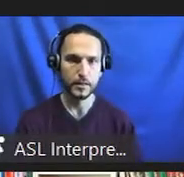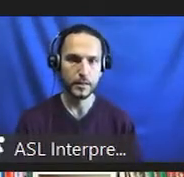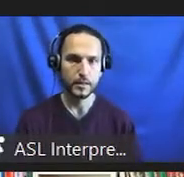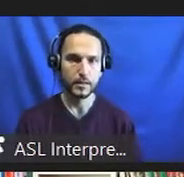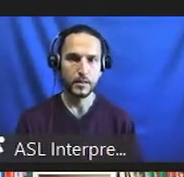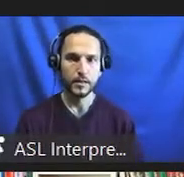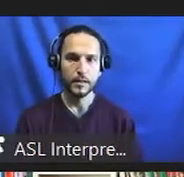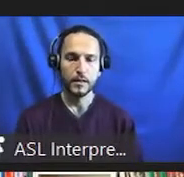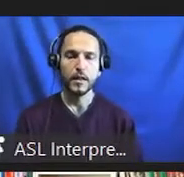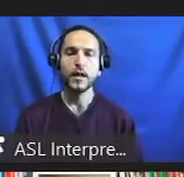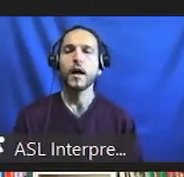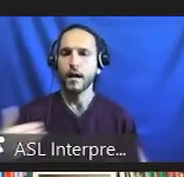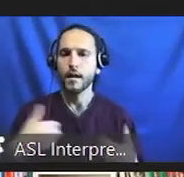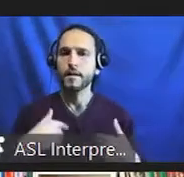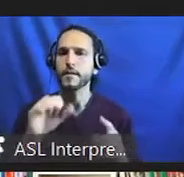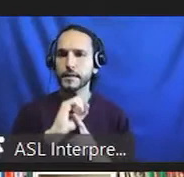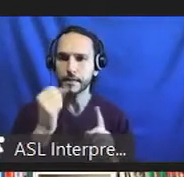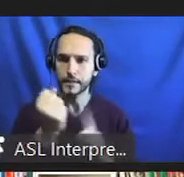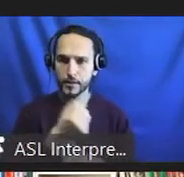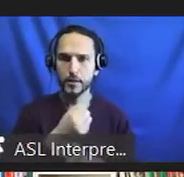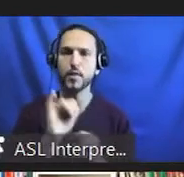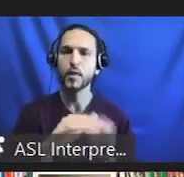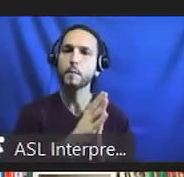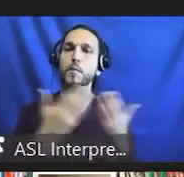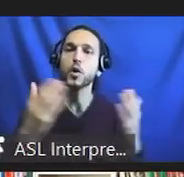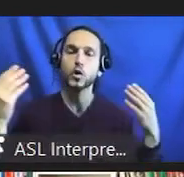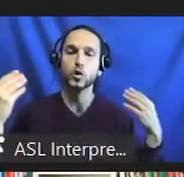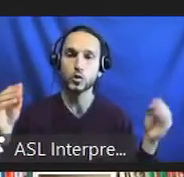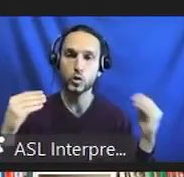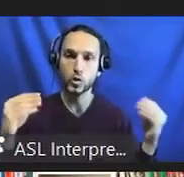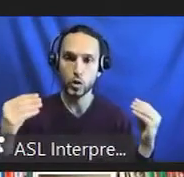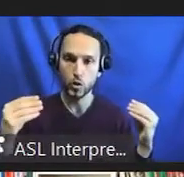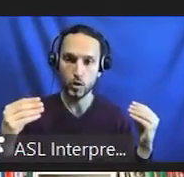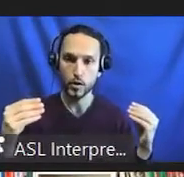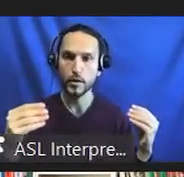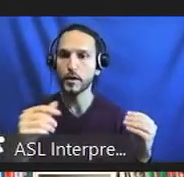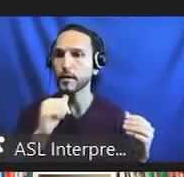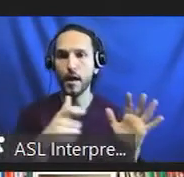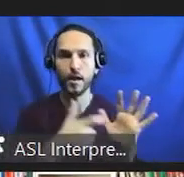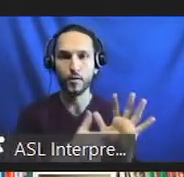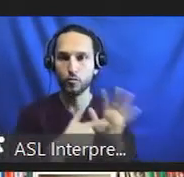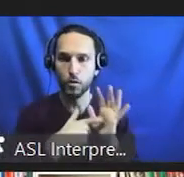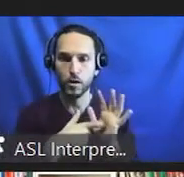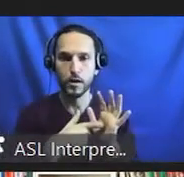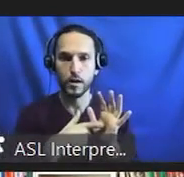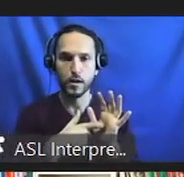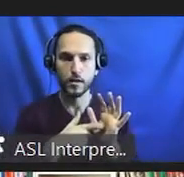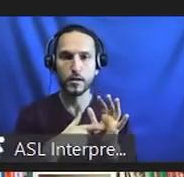says that a bookstore was not required to fundamentally alter